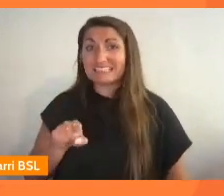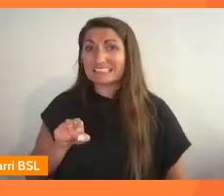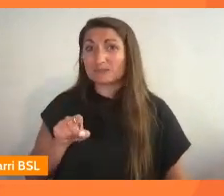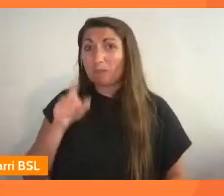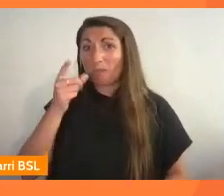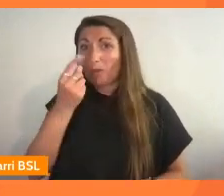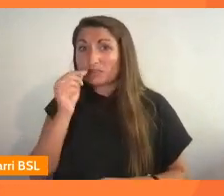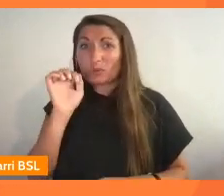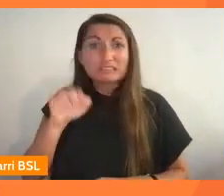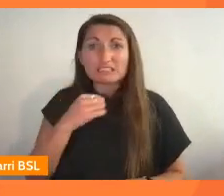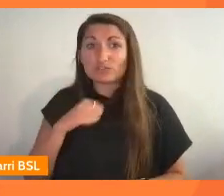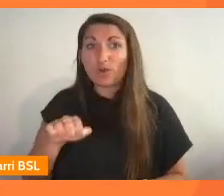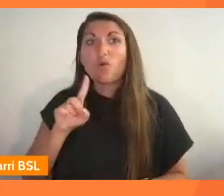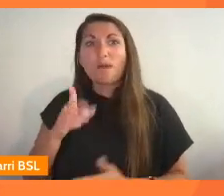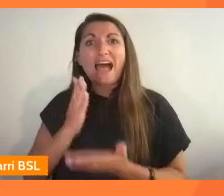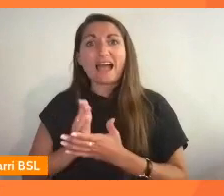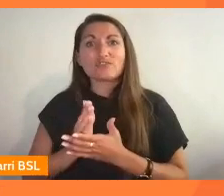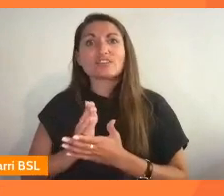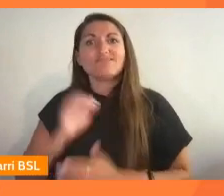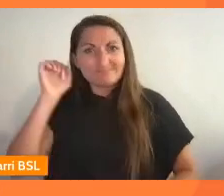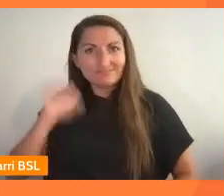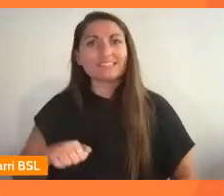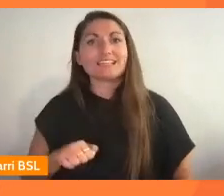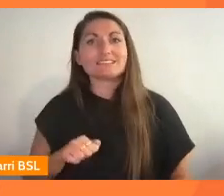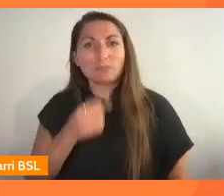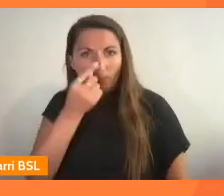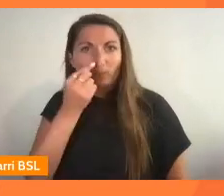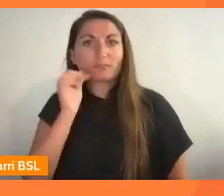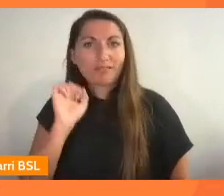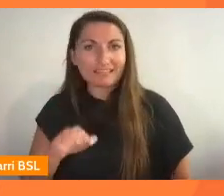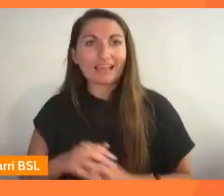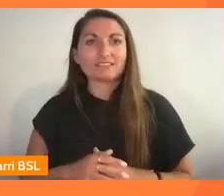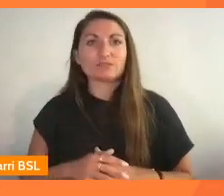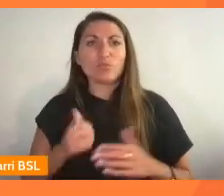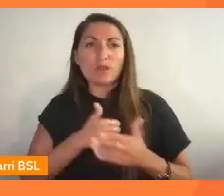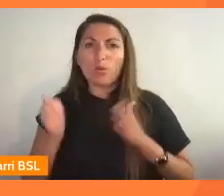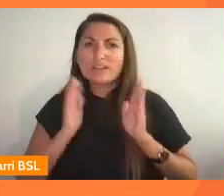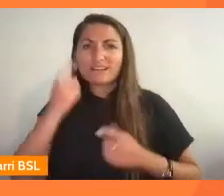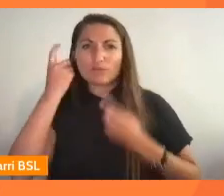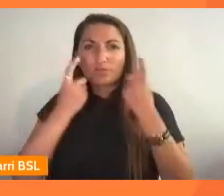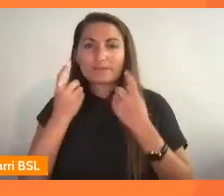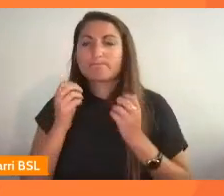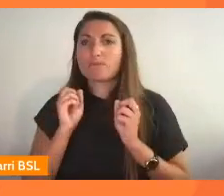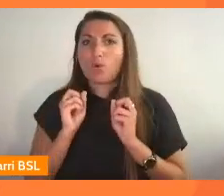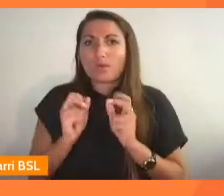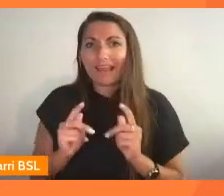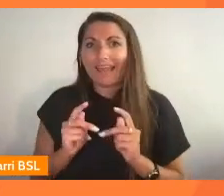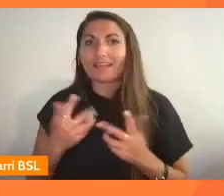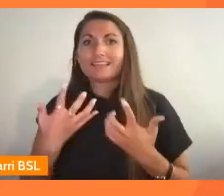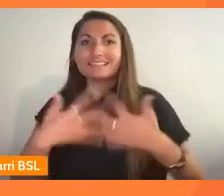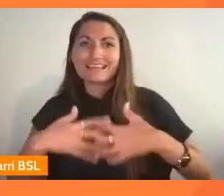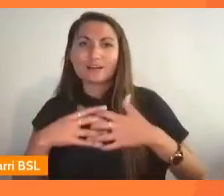I think we can. It's always a thing. We always want to think where is the way we can remove the technology